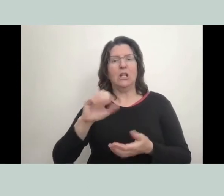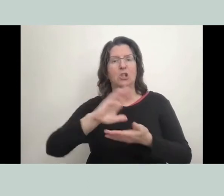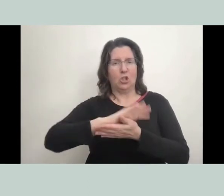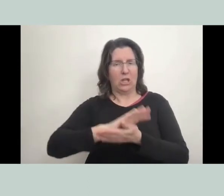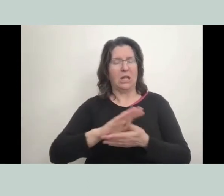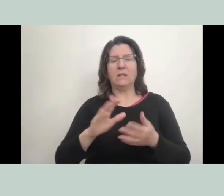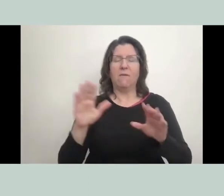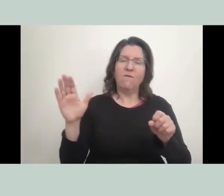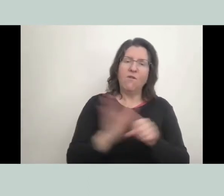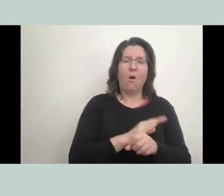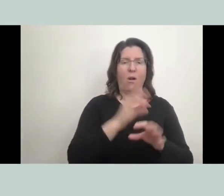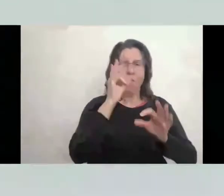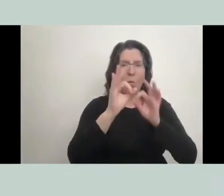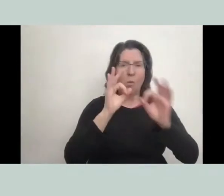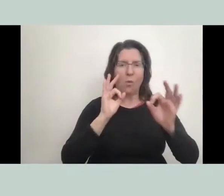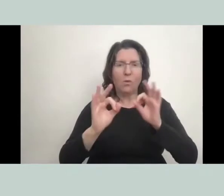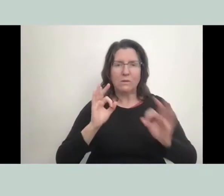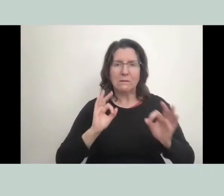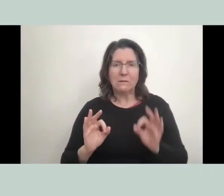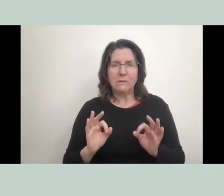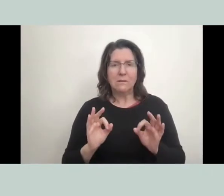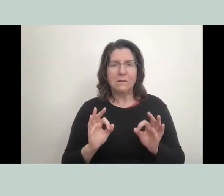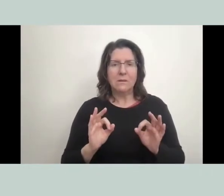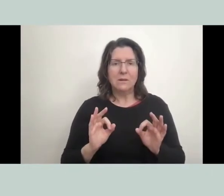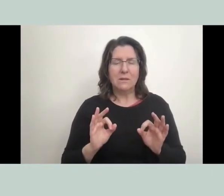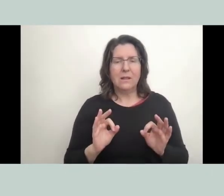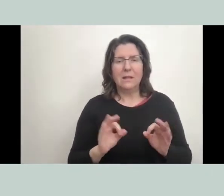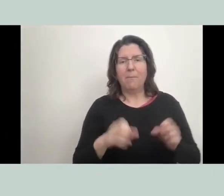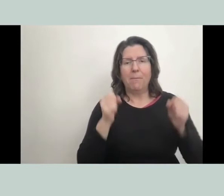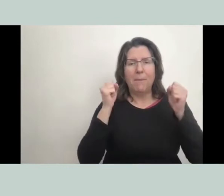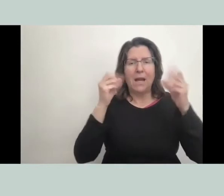because their language development is simply full of holes.